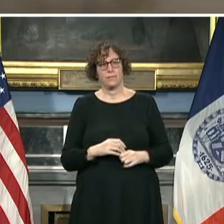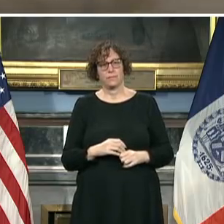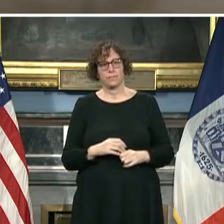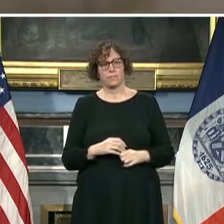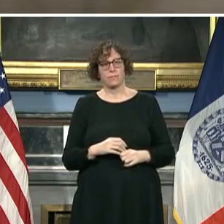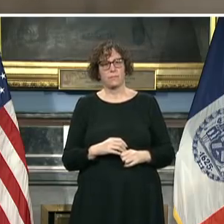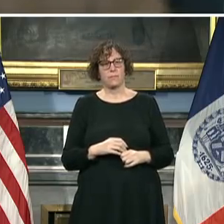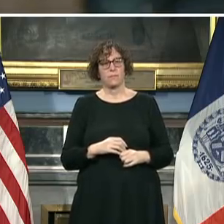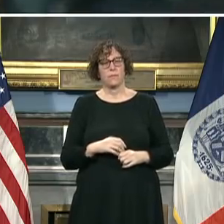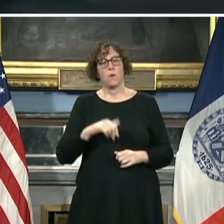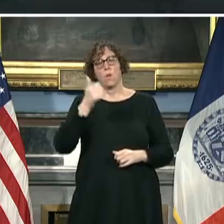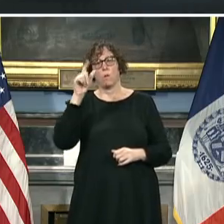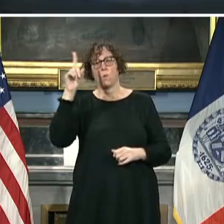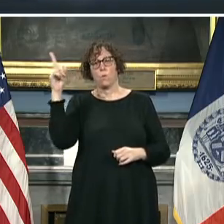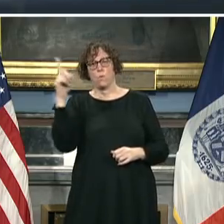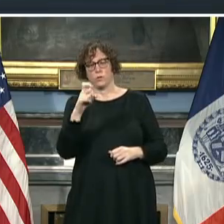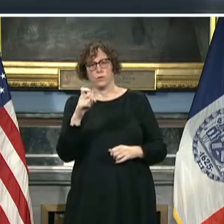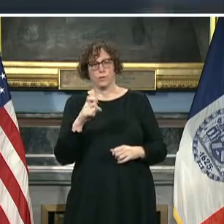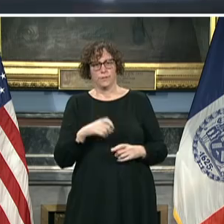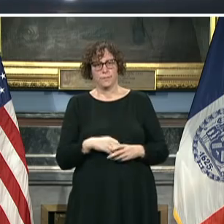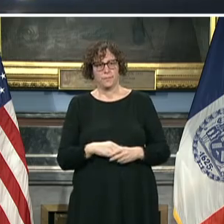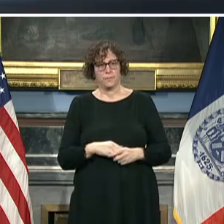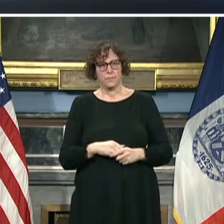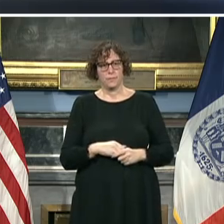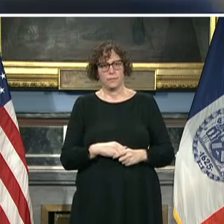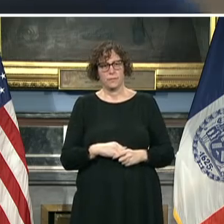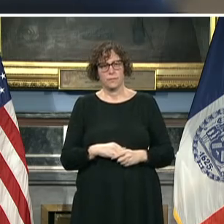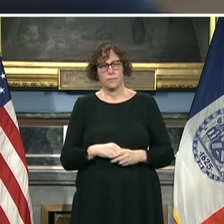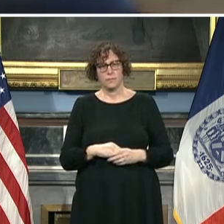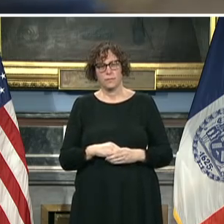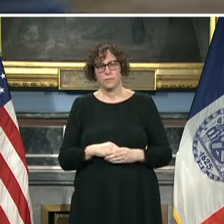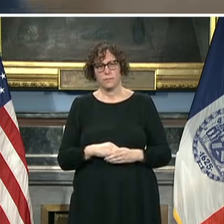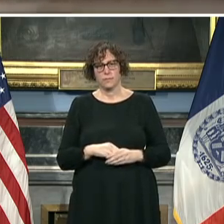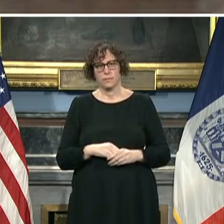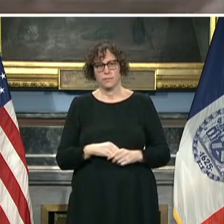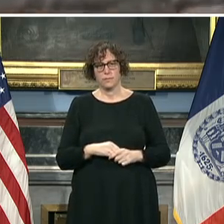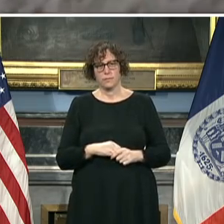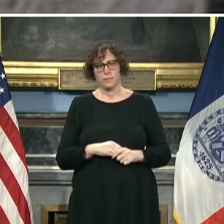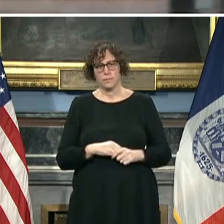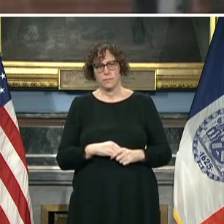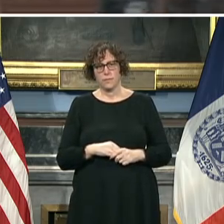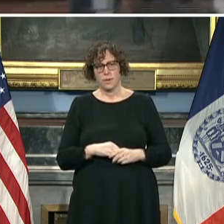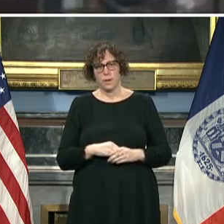HOSPITAL AND THAT GOES 24/7.